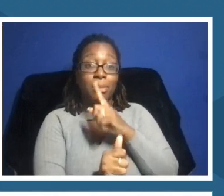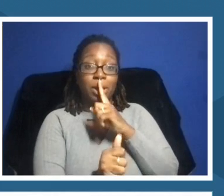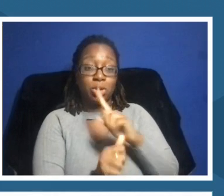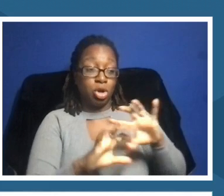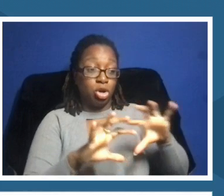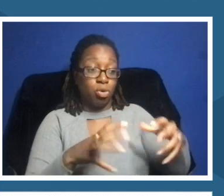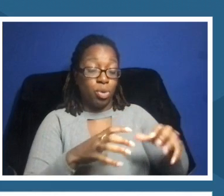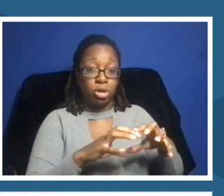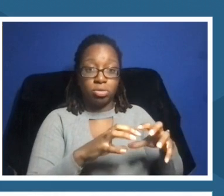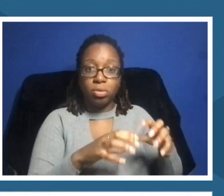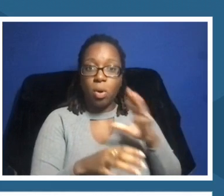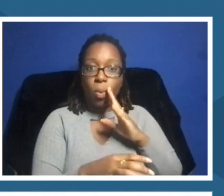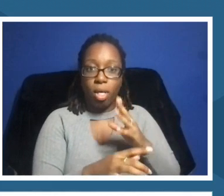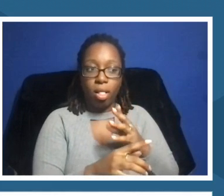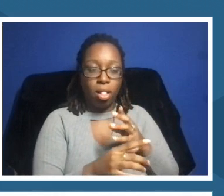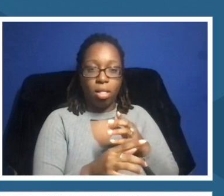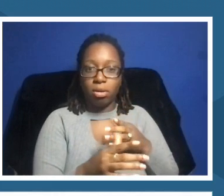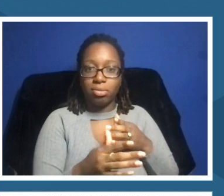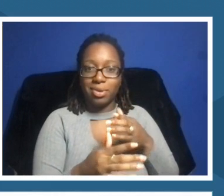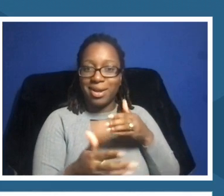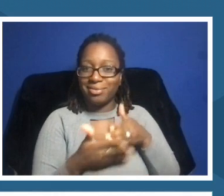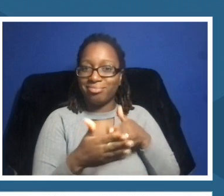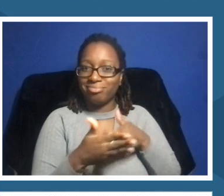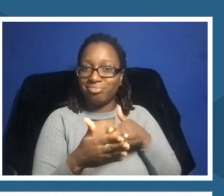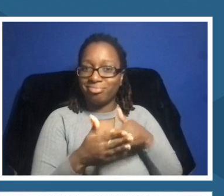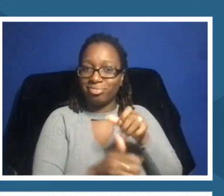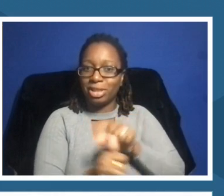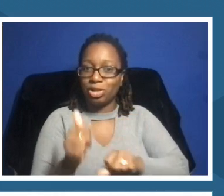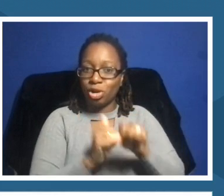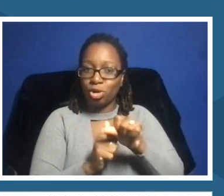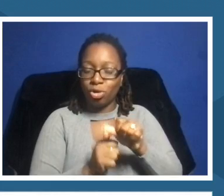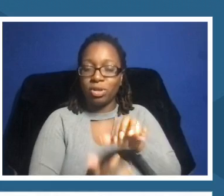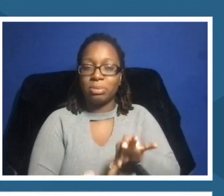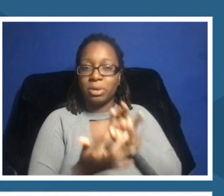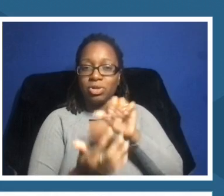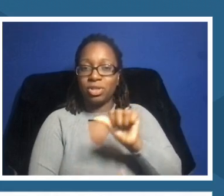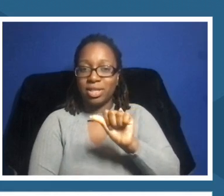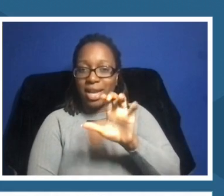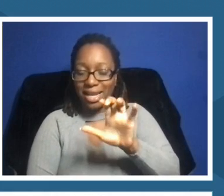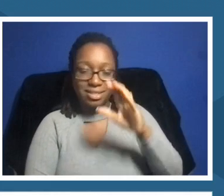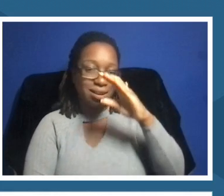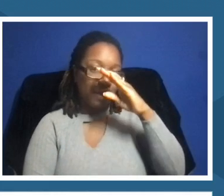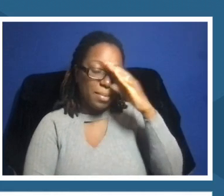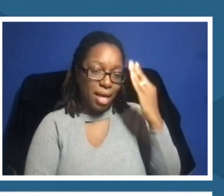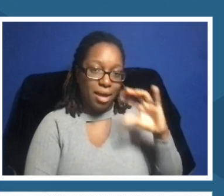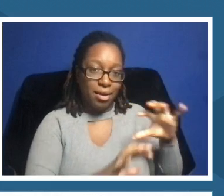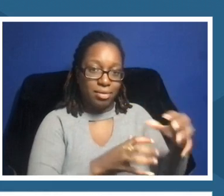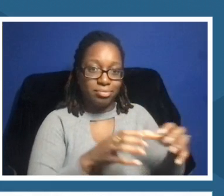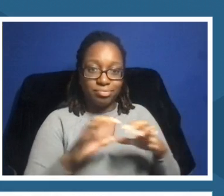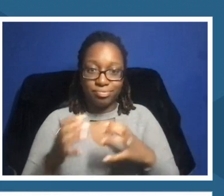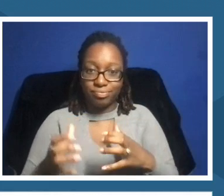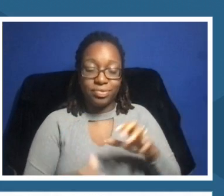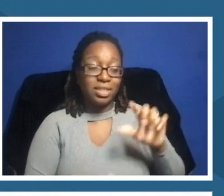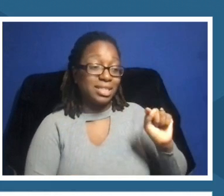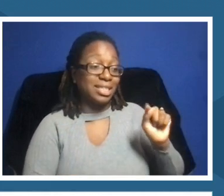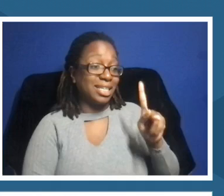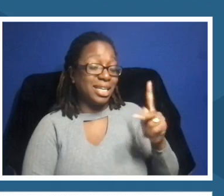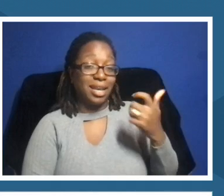communities the model minority myth has the allure of being a positive stereotype as tk has mentioned before